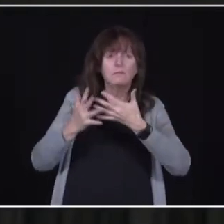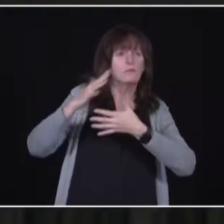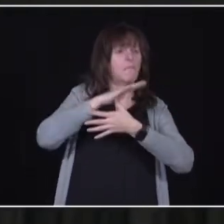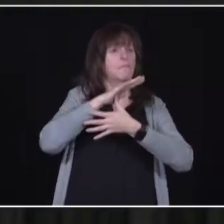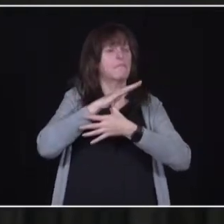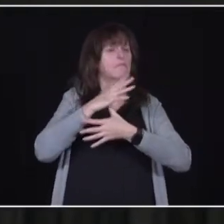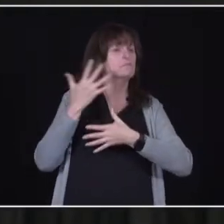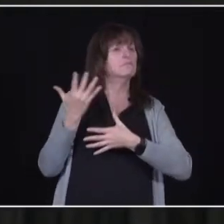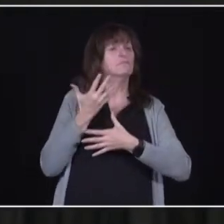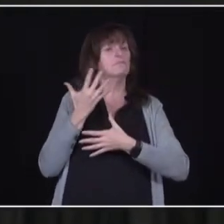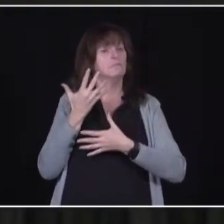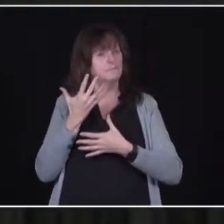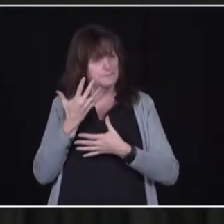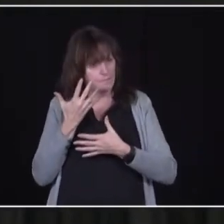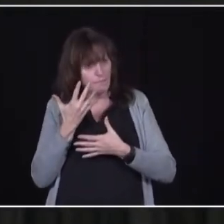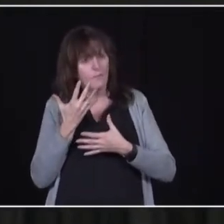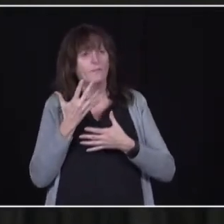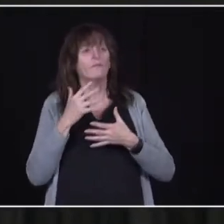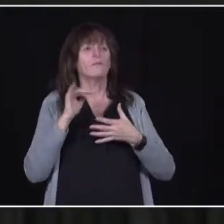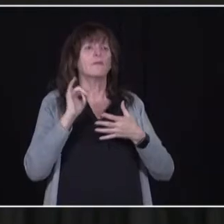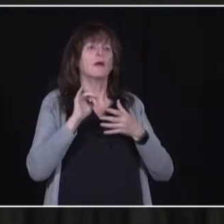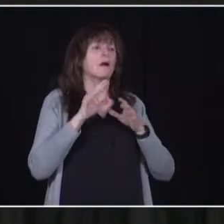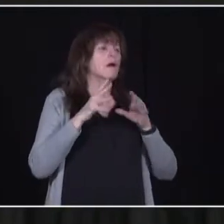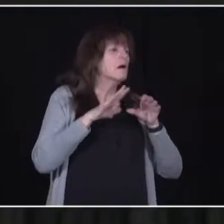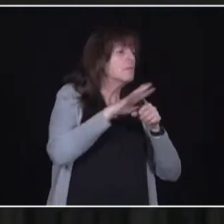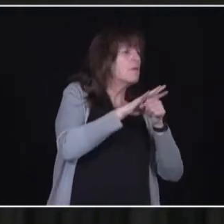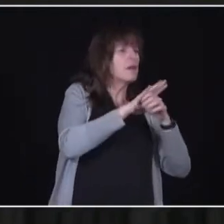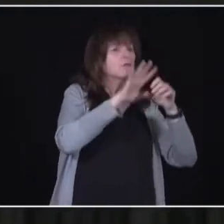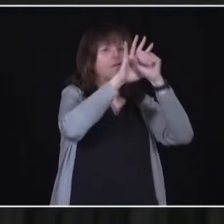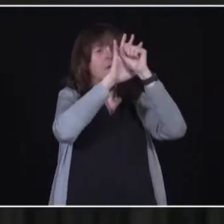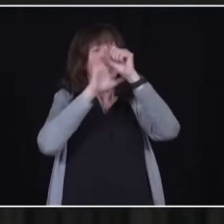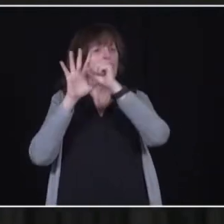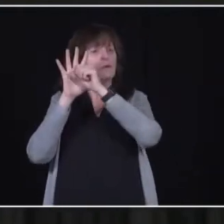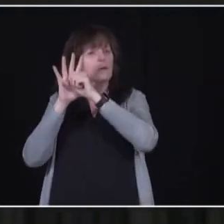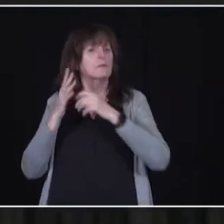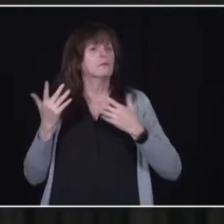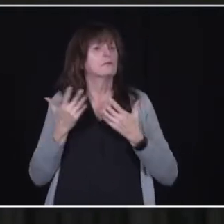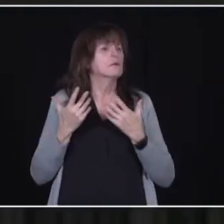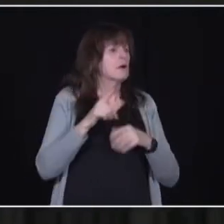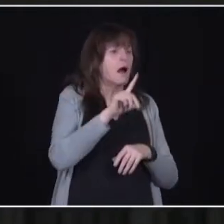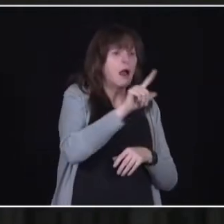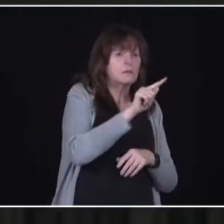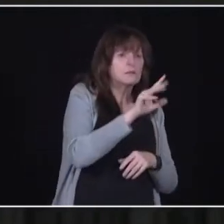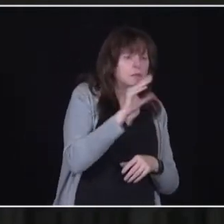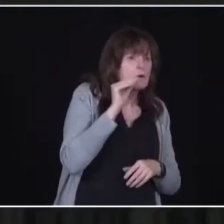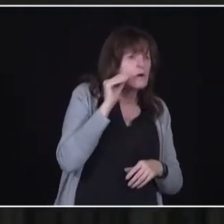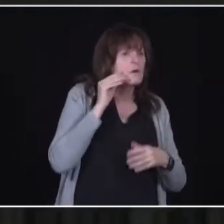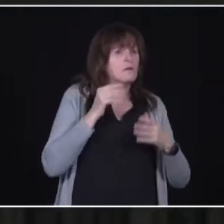party populations. Fitfully vaccinating our long-term care homes, residents, retirement homes,